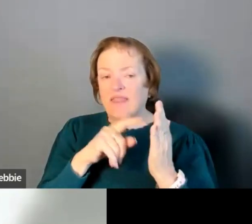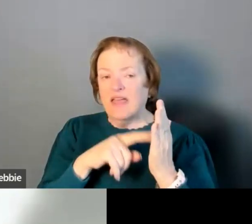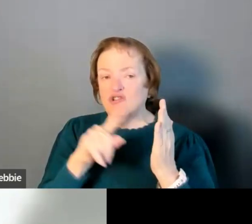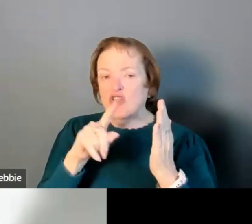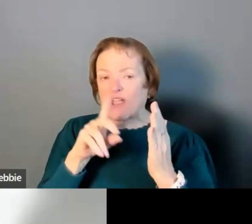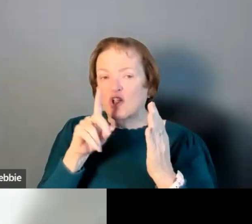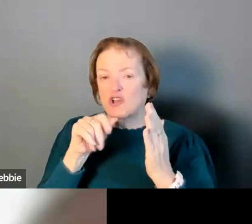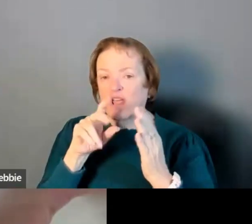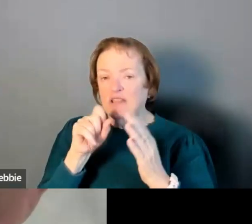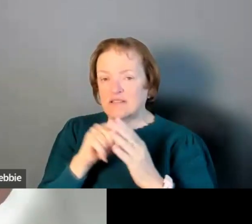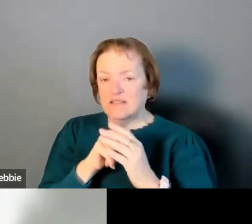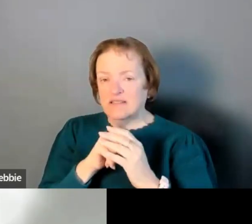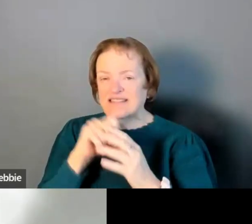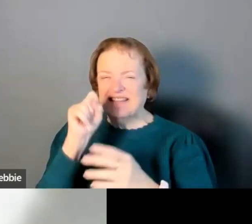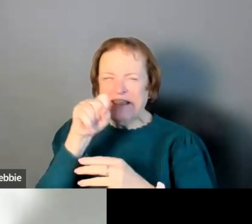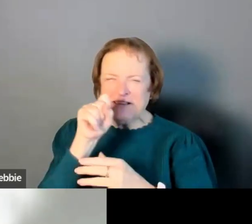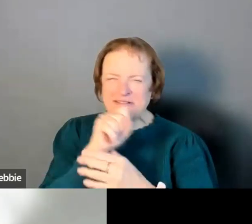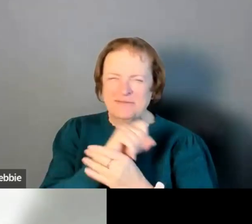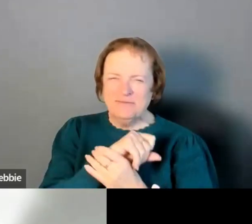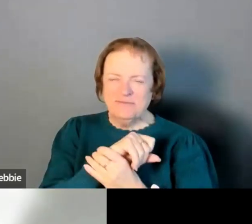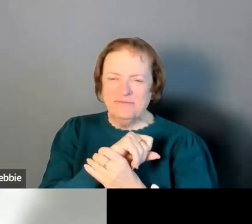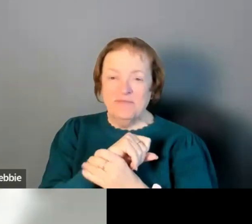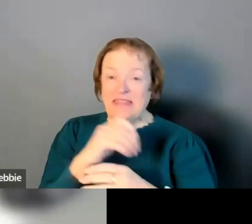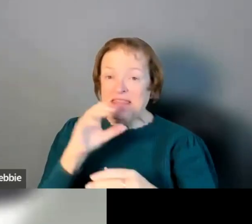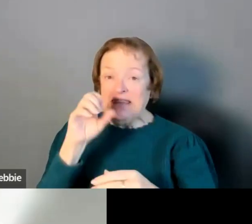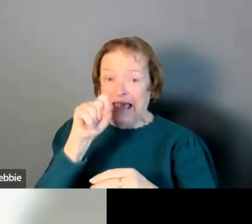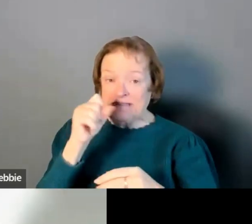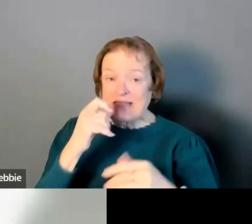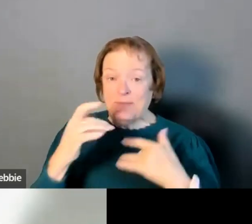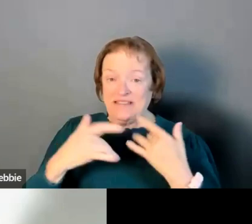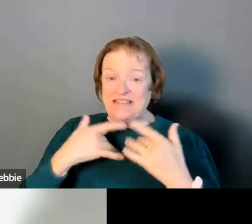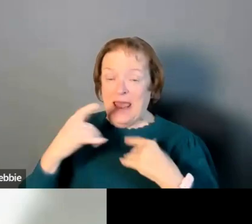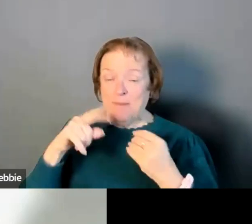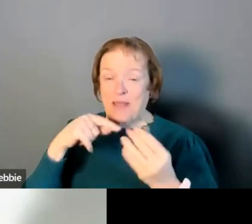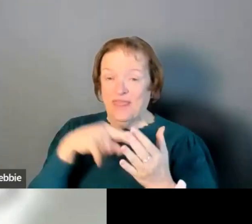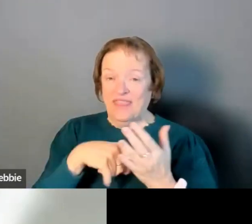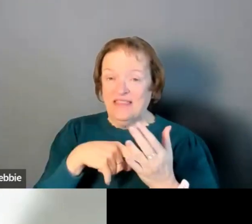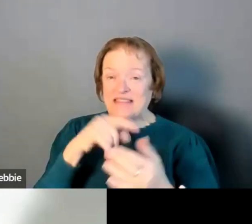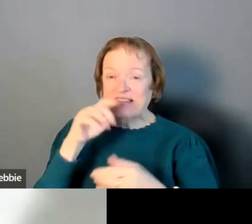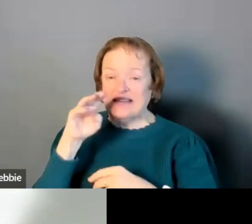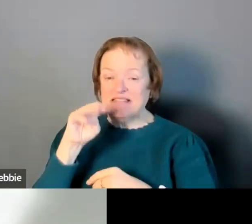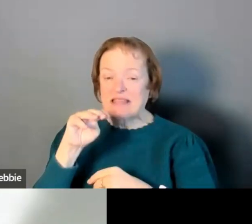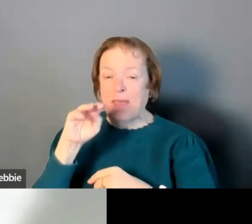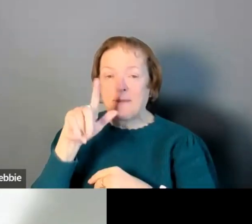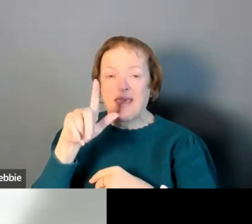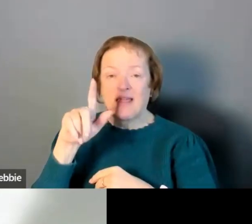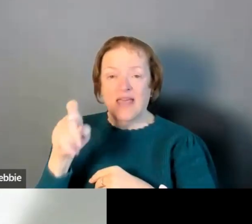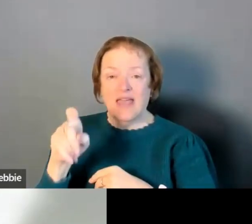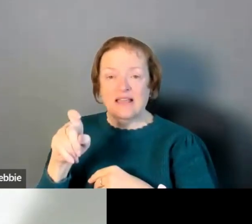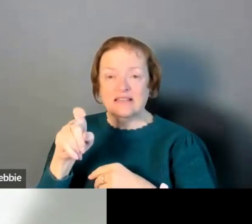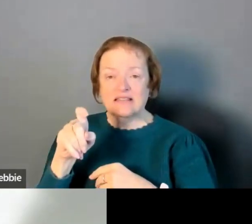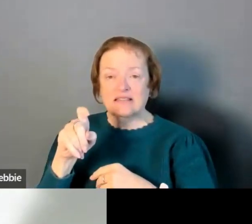I was going to. I am excited about this. Okay, so this MLx checker oh, I have a sticker on it. Thank you, Monica.